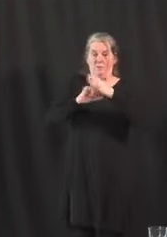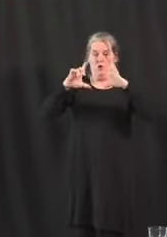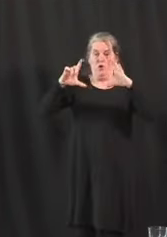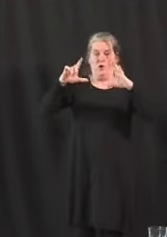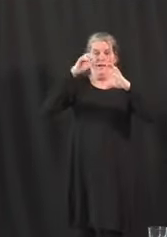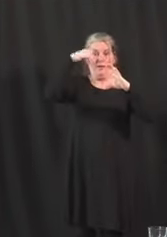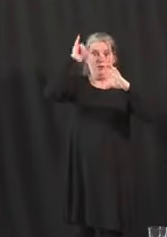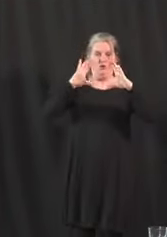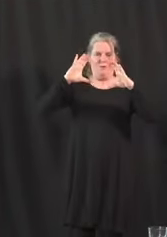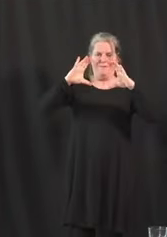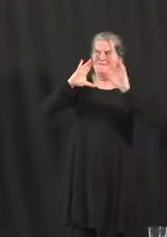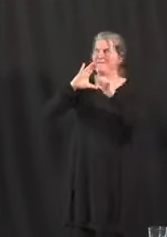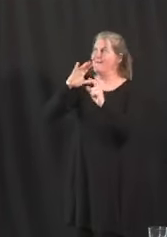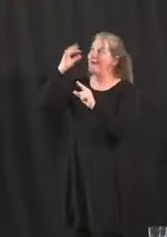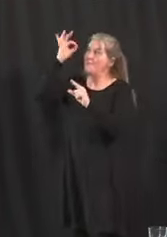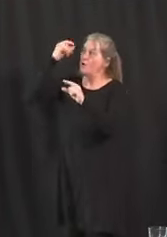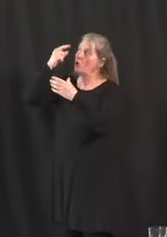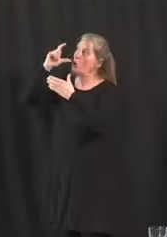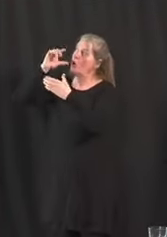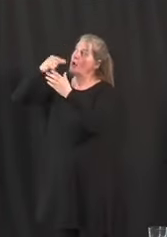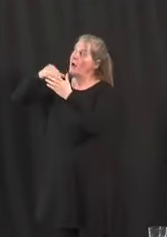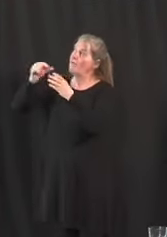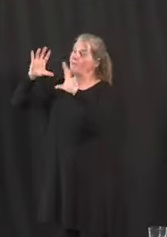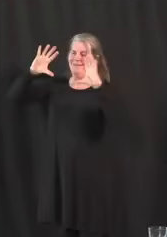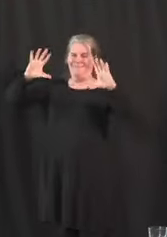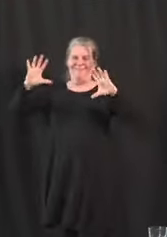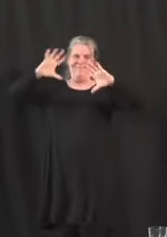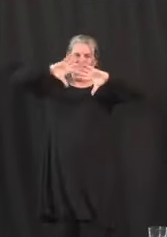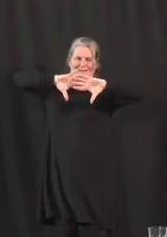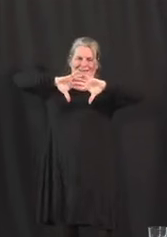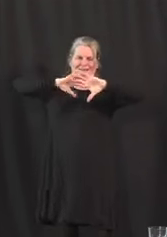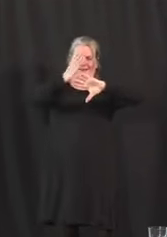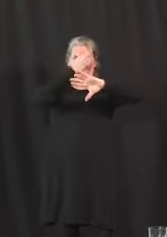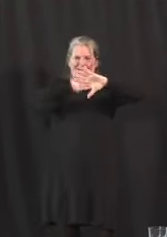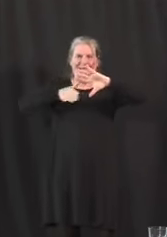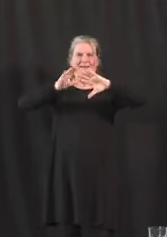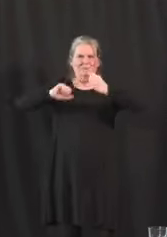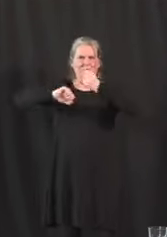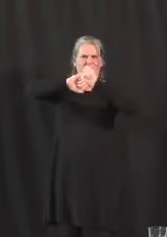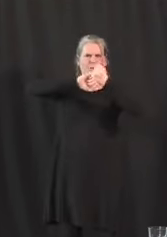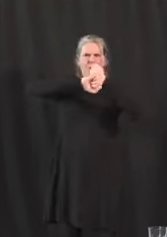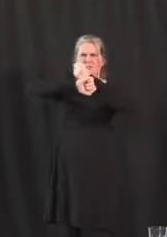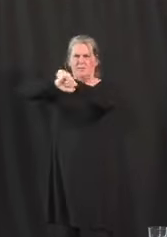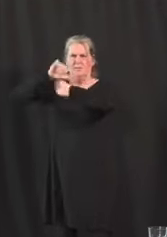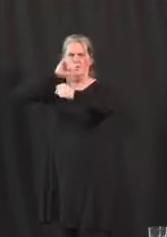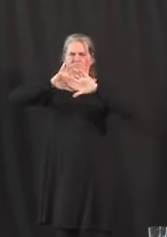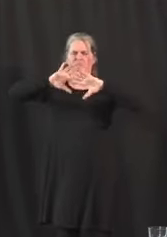SUPPORTS AND A COORDINATED AND COLLABORATIVE EFFORT ON THOSE